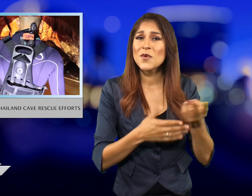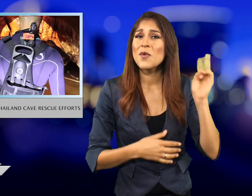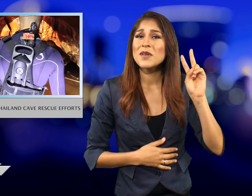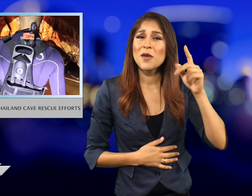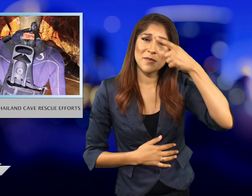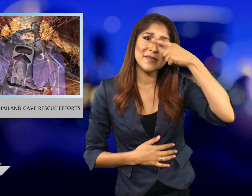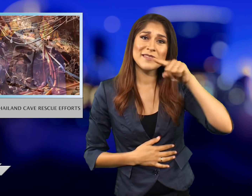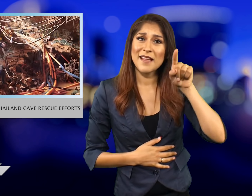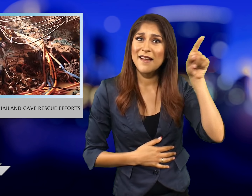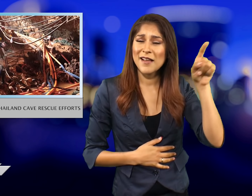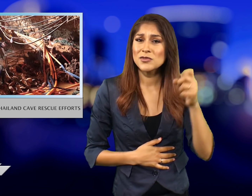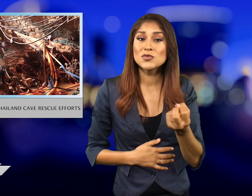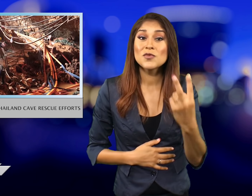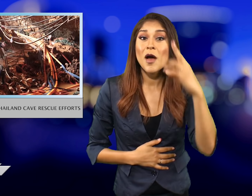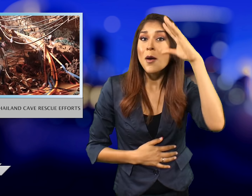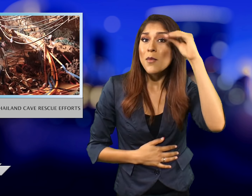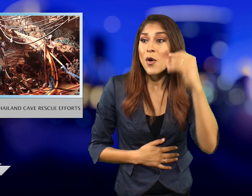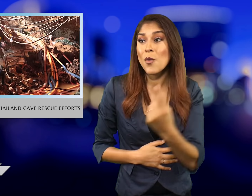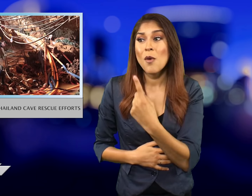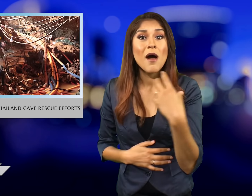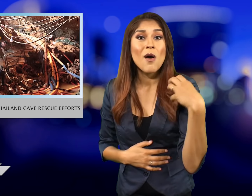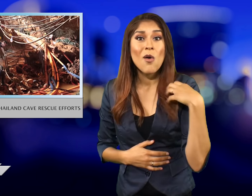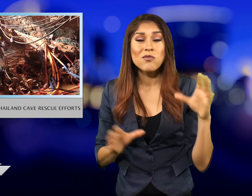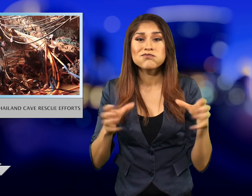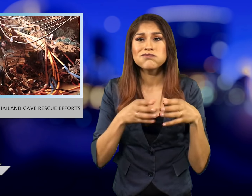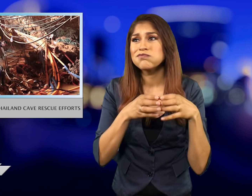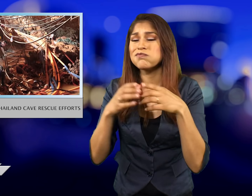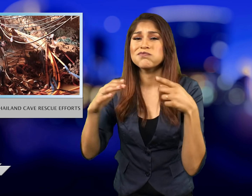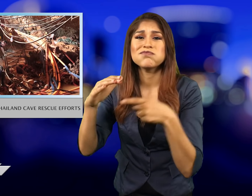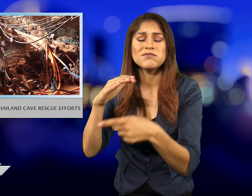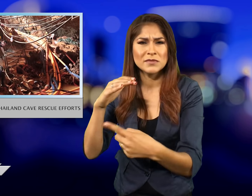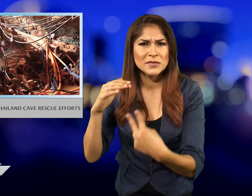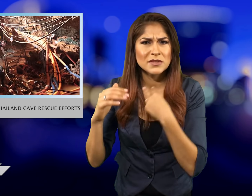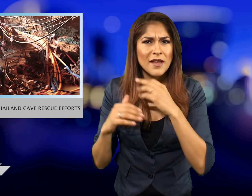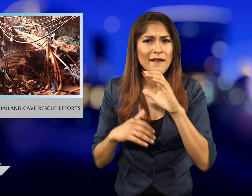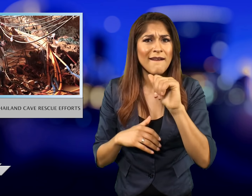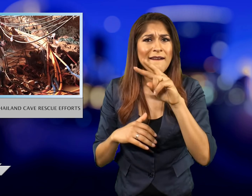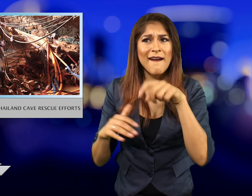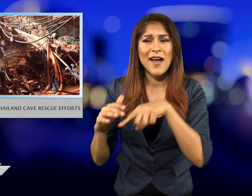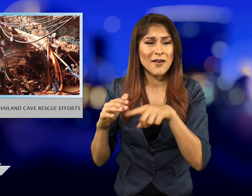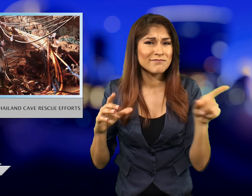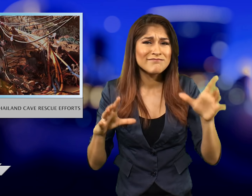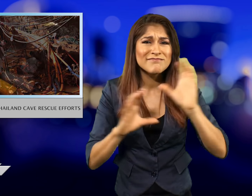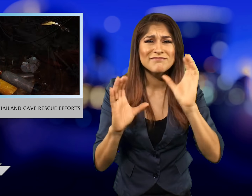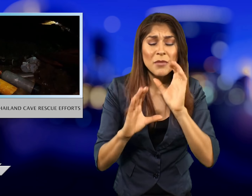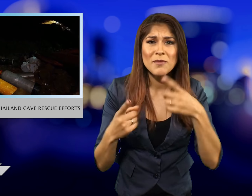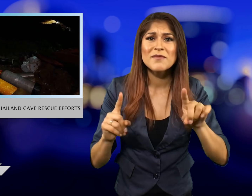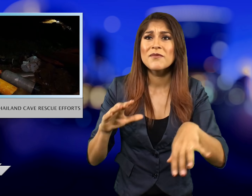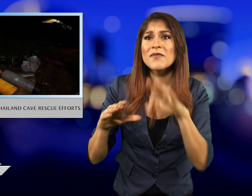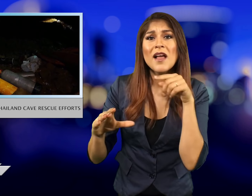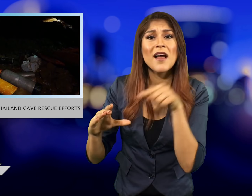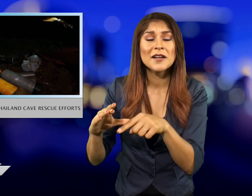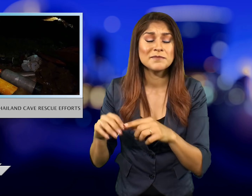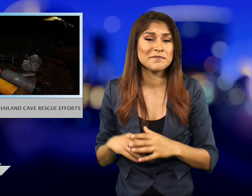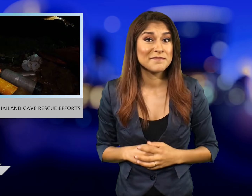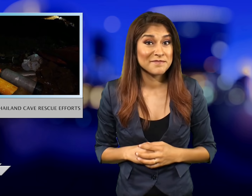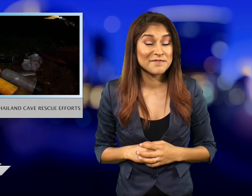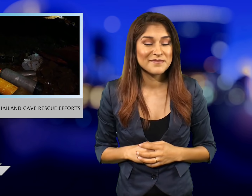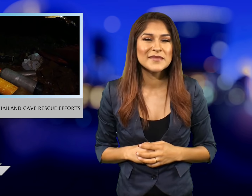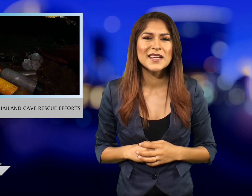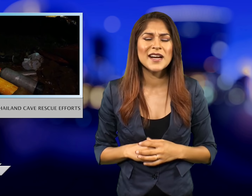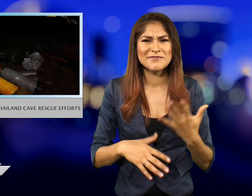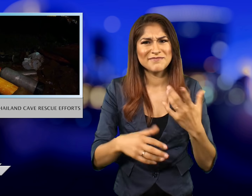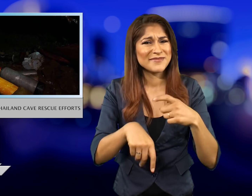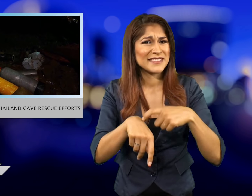Time may be running out for the 12 boys and their soccer coach stuck in a Thailand cave